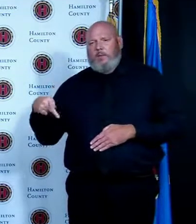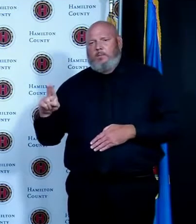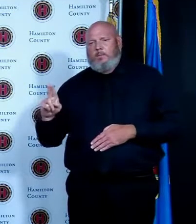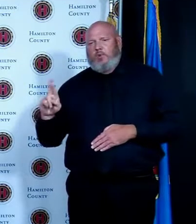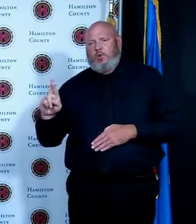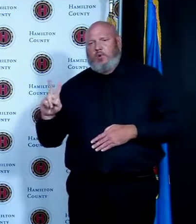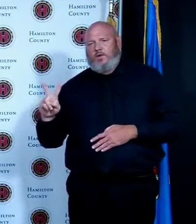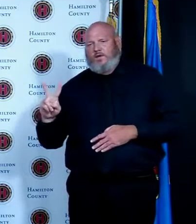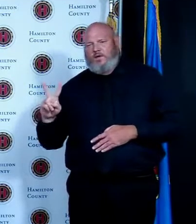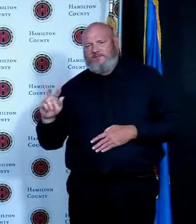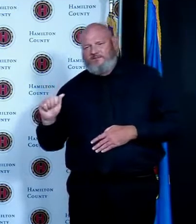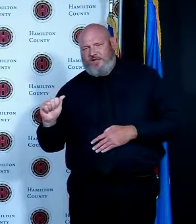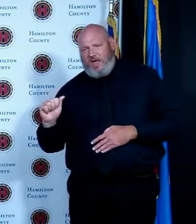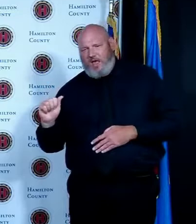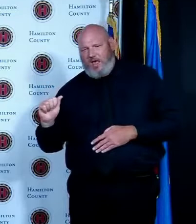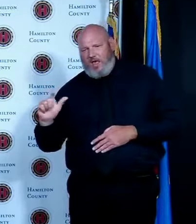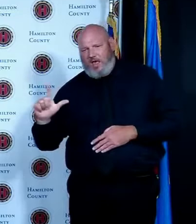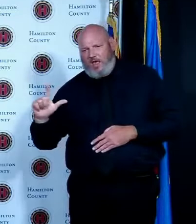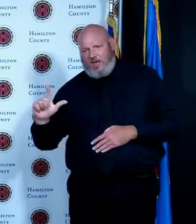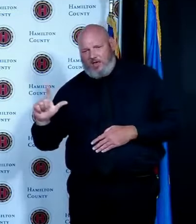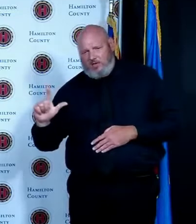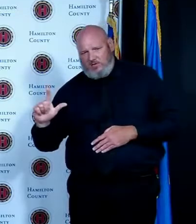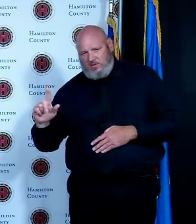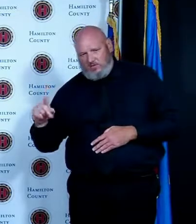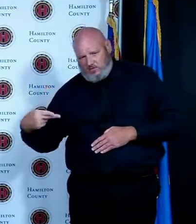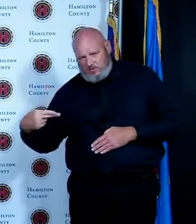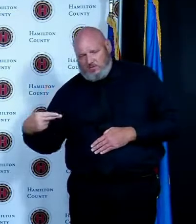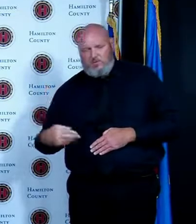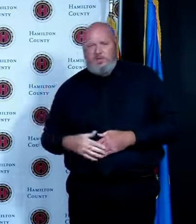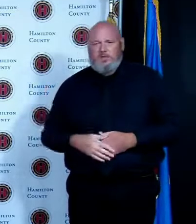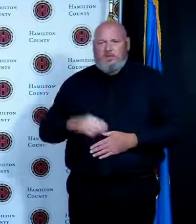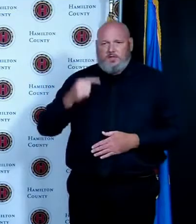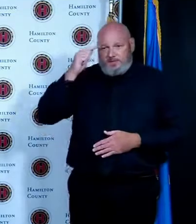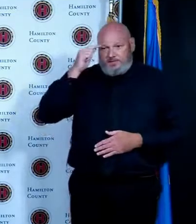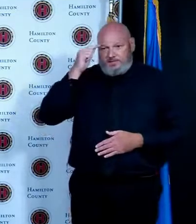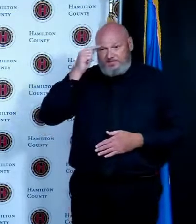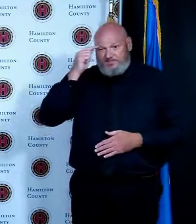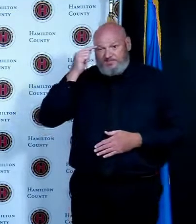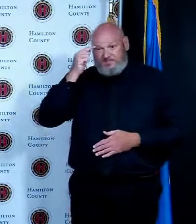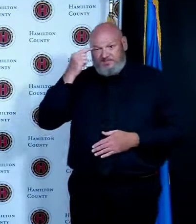two years ago so this is not new work it's very important work especially at